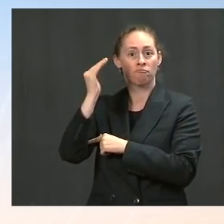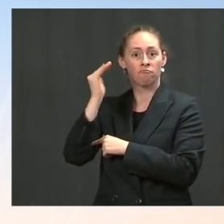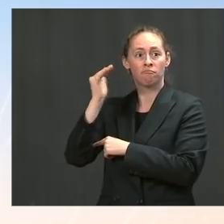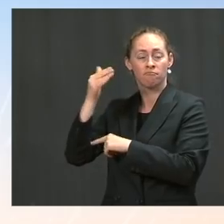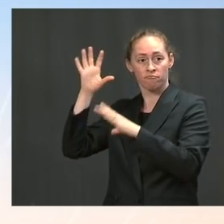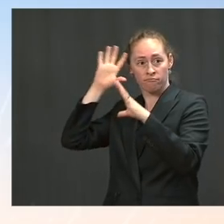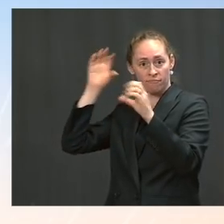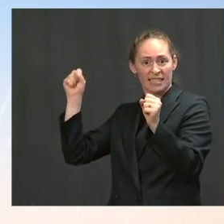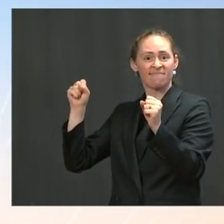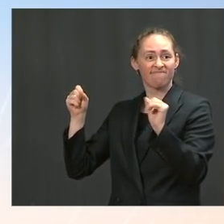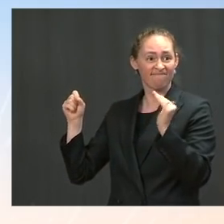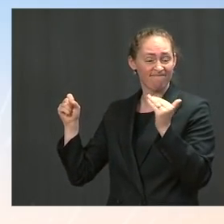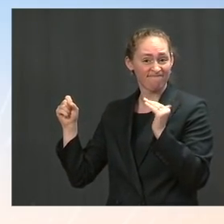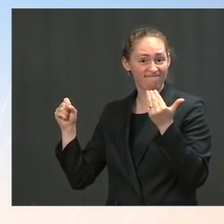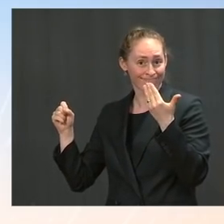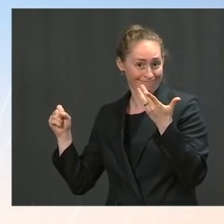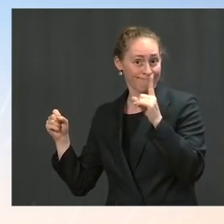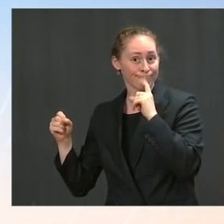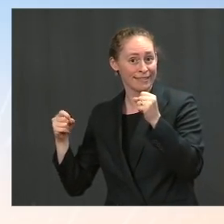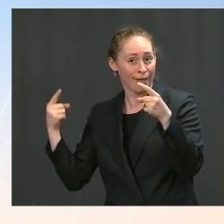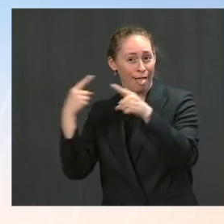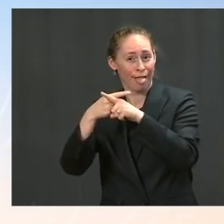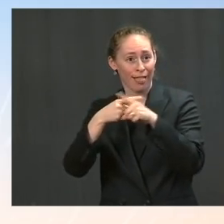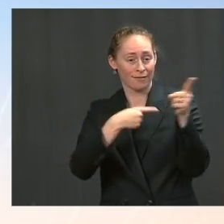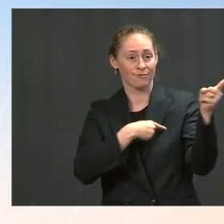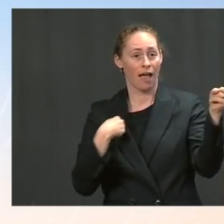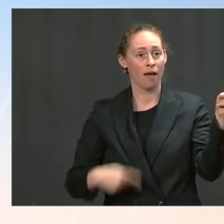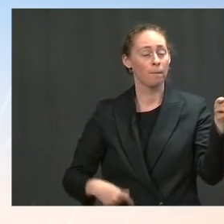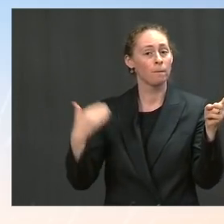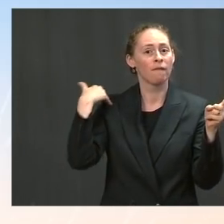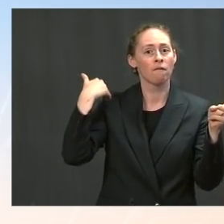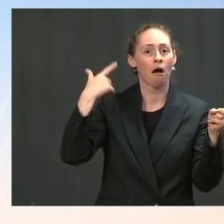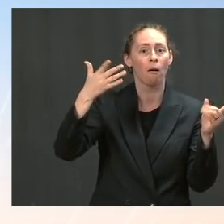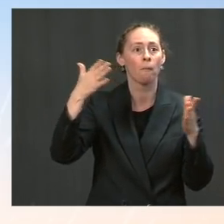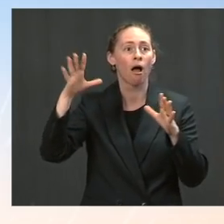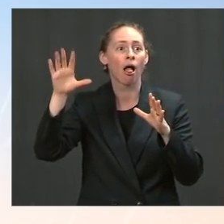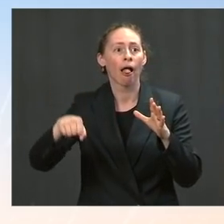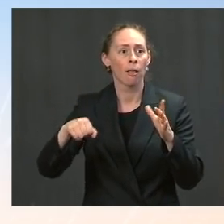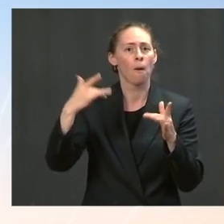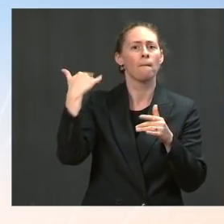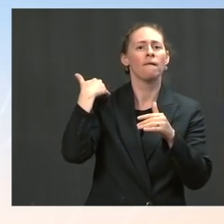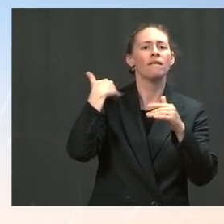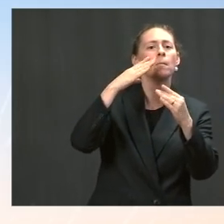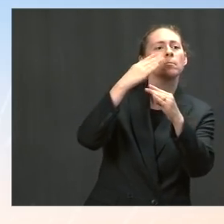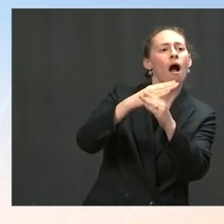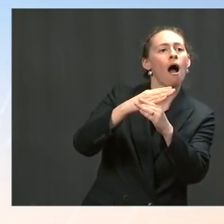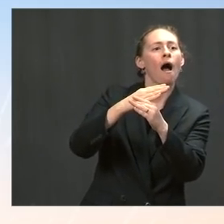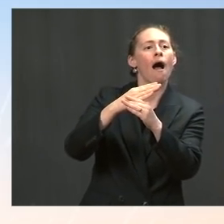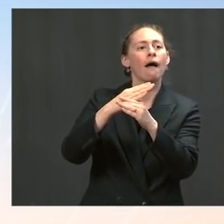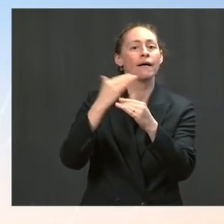So is there any concern that the things you're trying to block or have taken down might someday turn out to be --